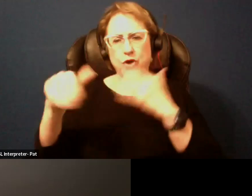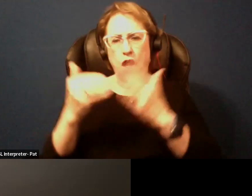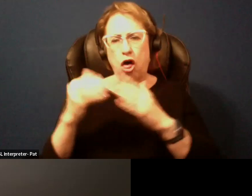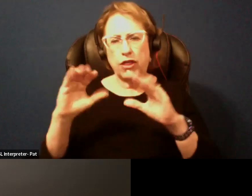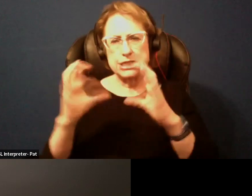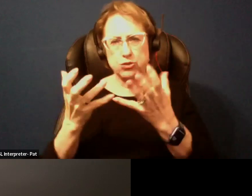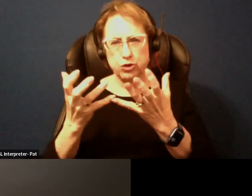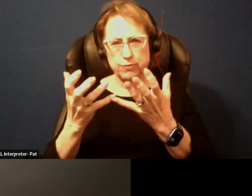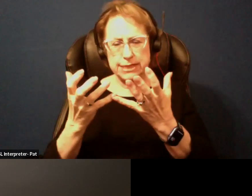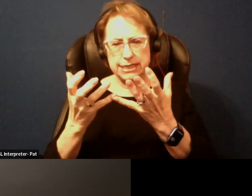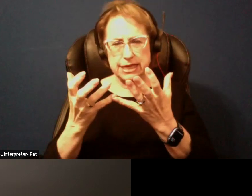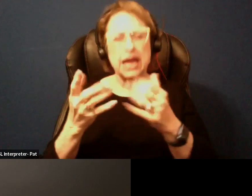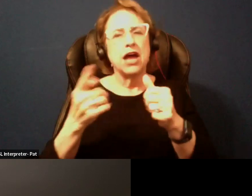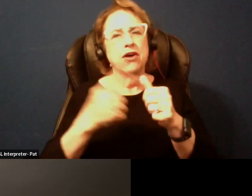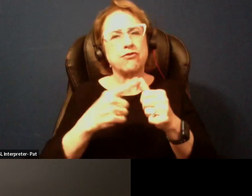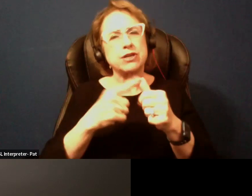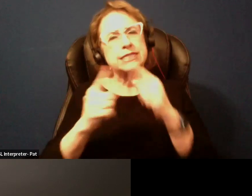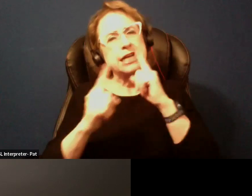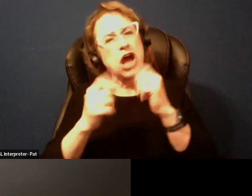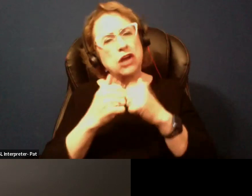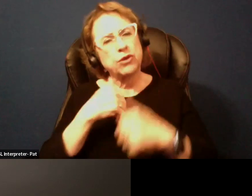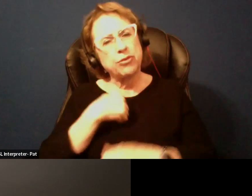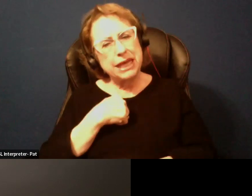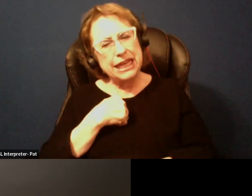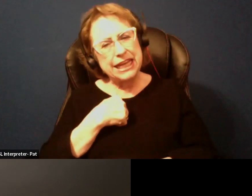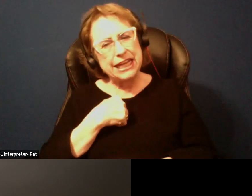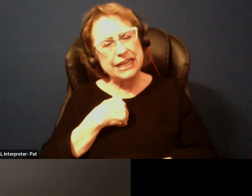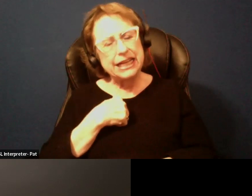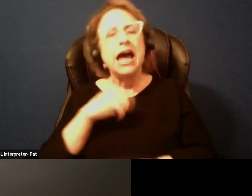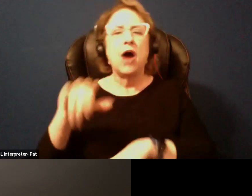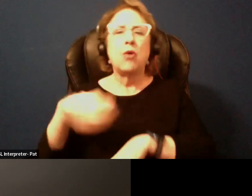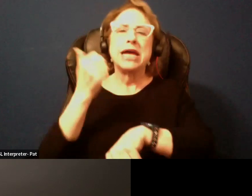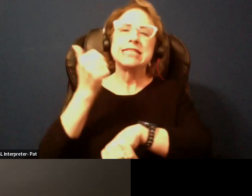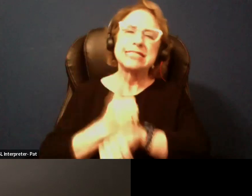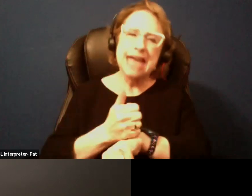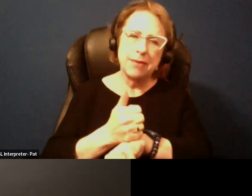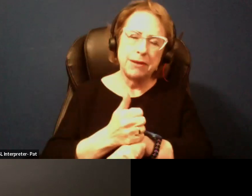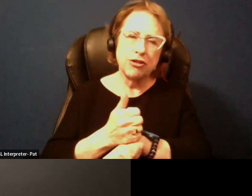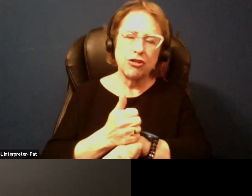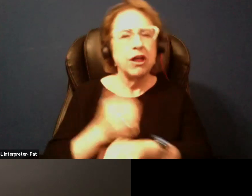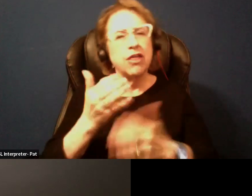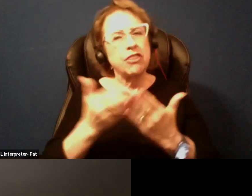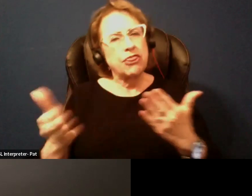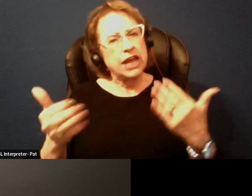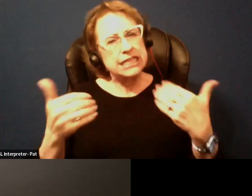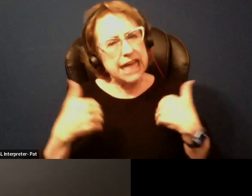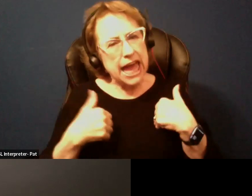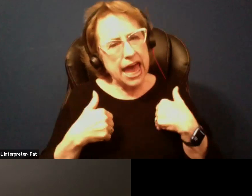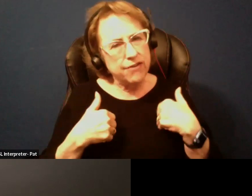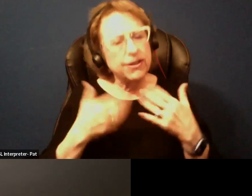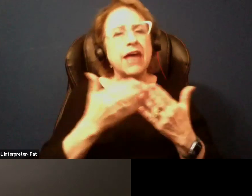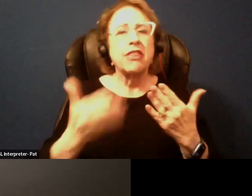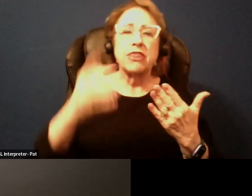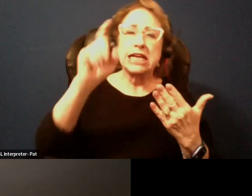they first talk to me and we establish what they have and what they need. And the important things